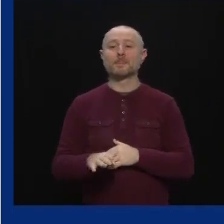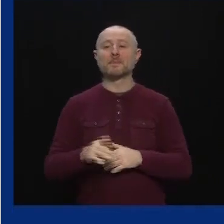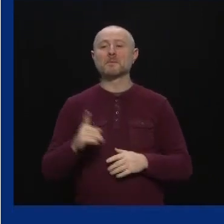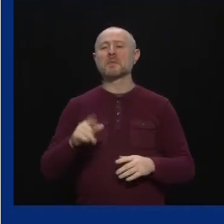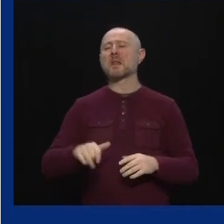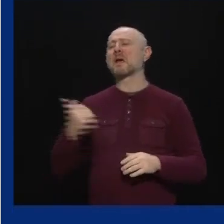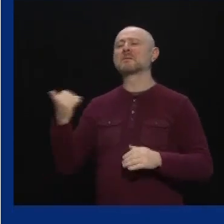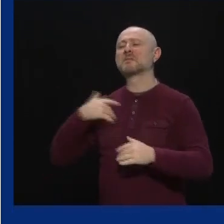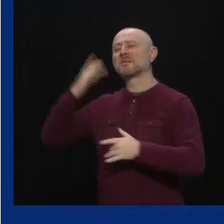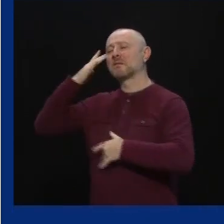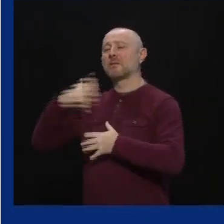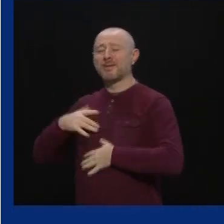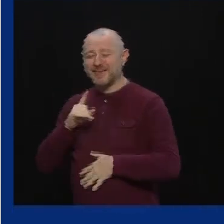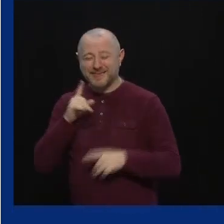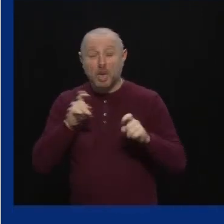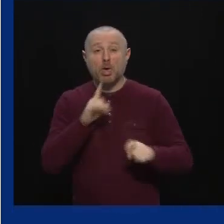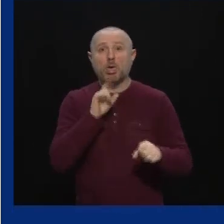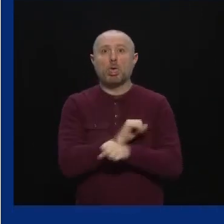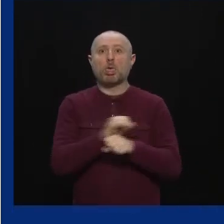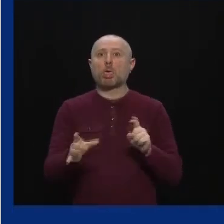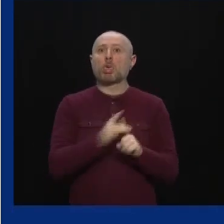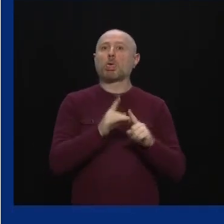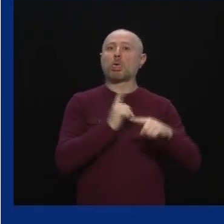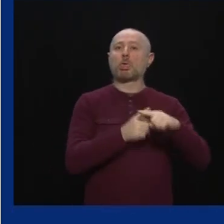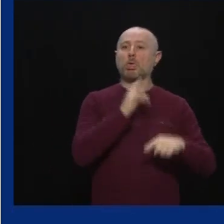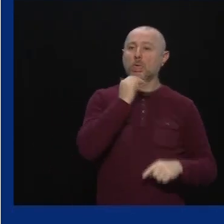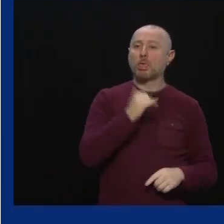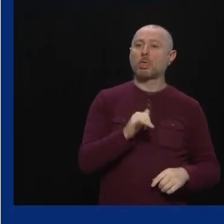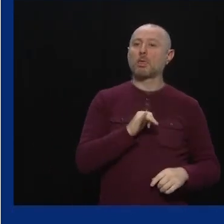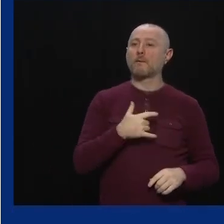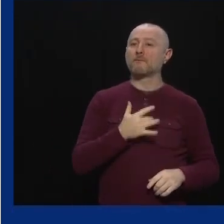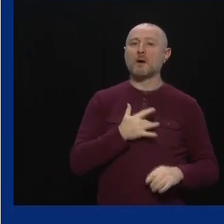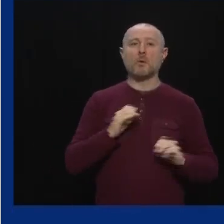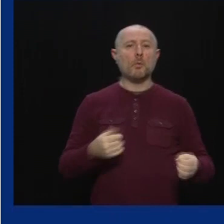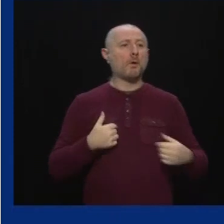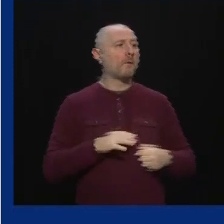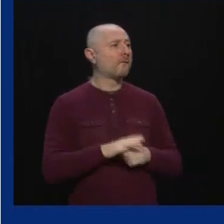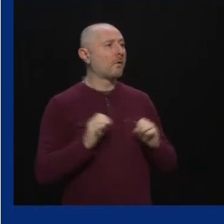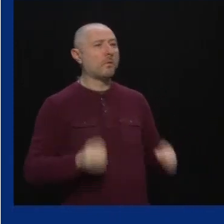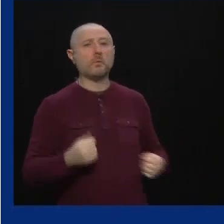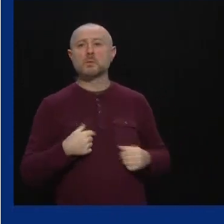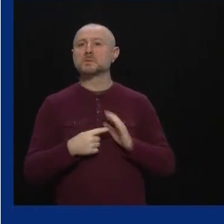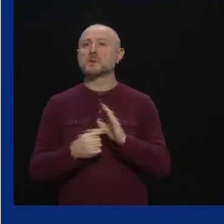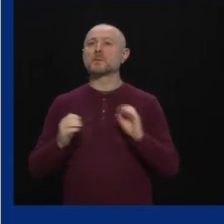QUESTION -- ARE THERE PEOPLE ADMITTED FOR NON-COVID REASONS WHO ALWAYS GET TESTED?